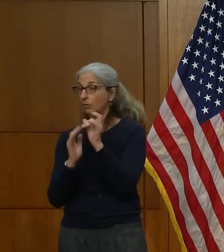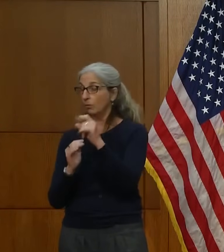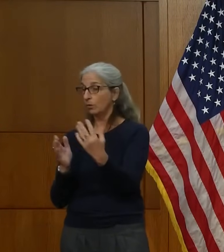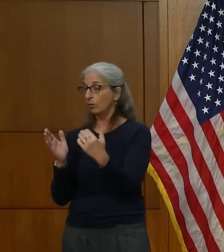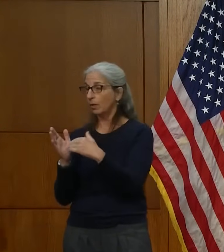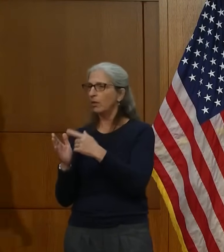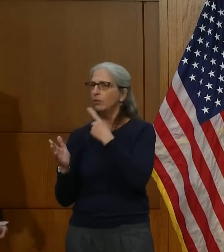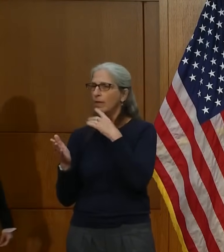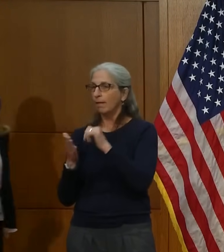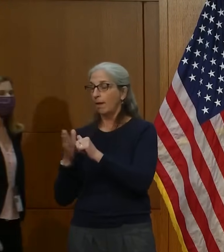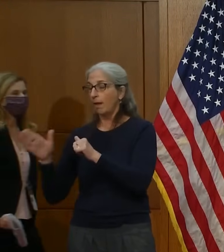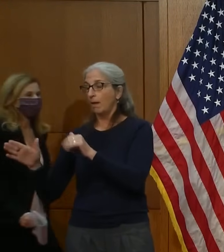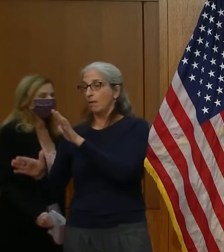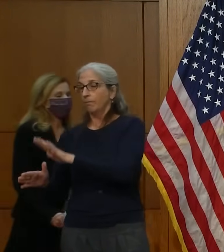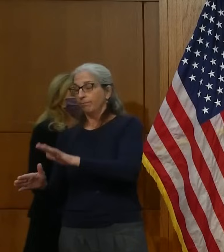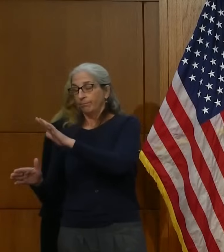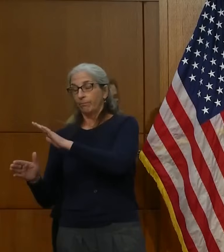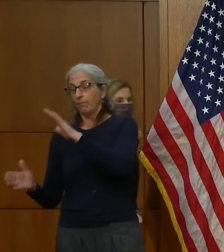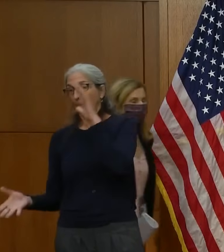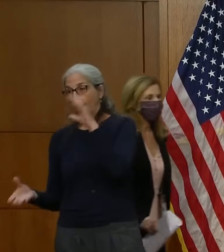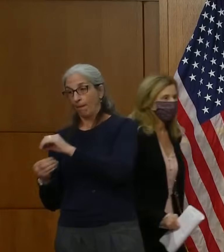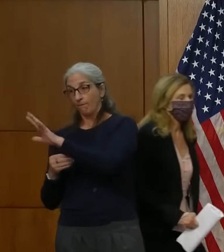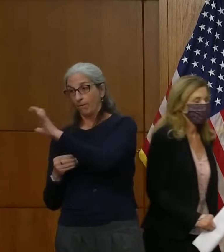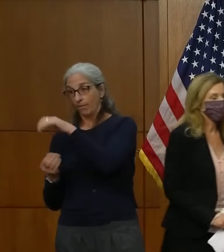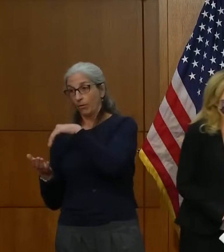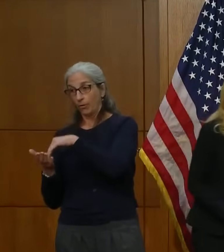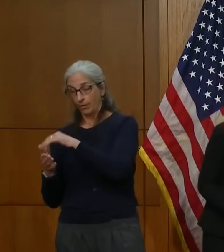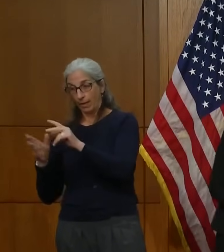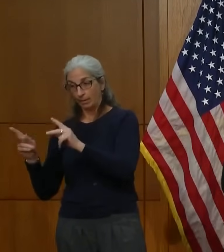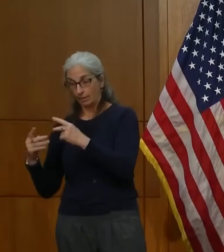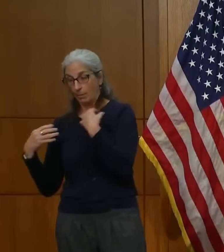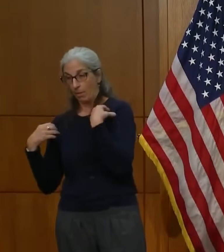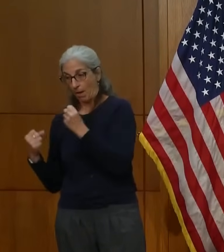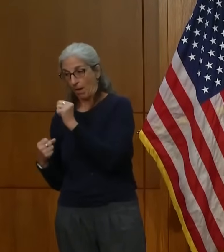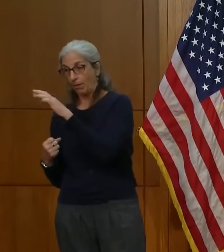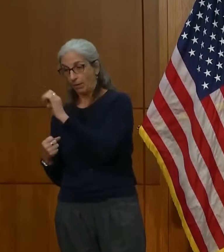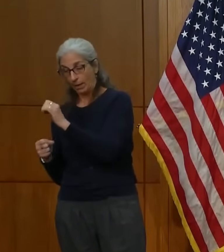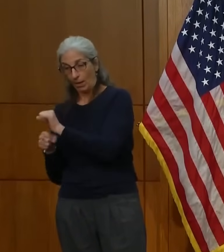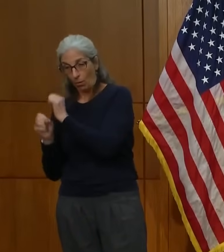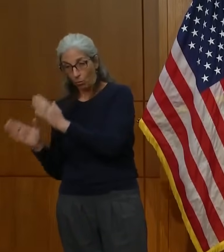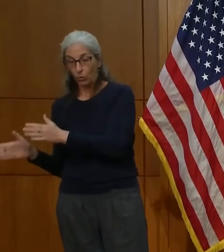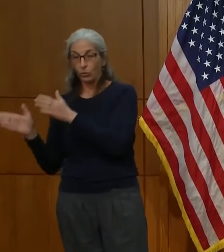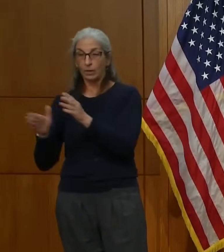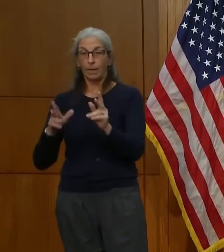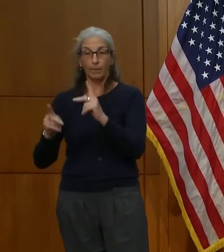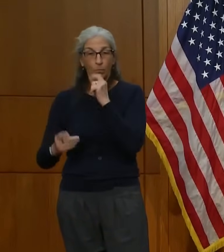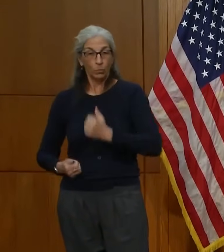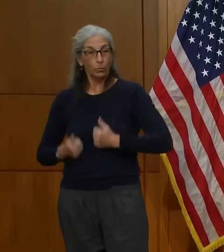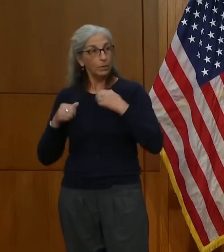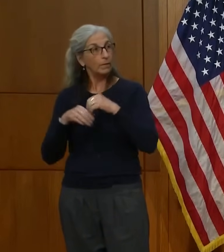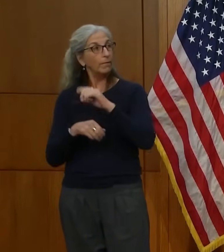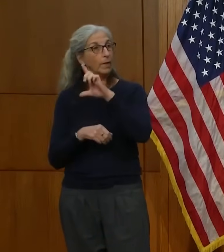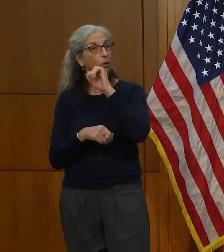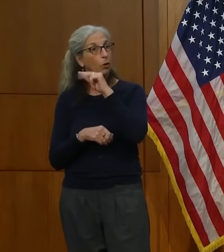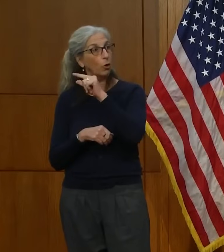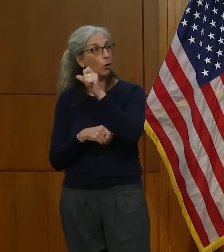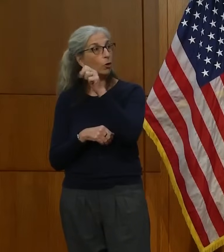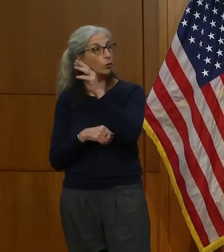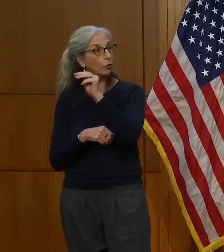PROBABLY TALKED LONGER THAN I SHOULD HAVE, BUT JUST REPHRASE YOUR QUESTION. JUST AGAIN. HE SAID THAT ROUGHLY THAT FIRST GROUP YOU'RE GONNA HAVE TO GET THROUGH IS 500,000 FOR THE